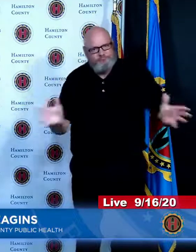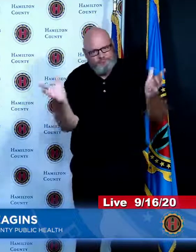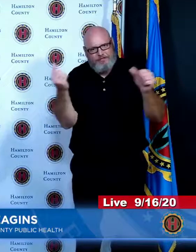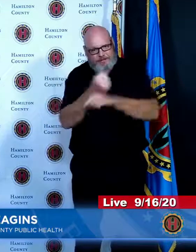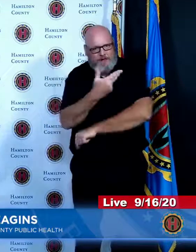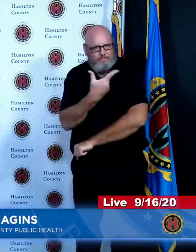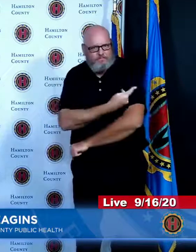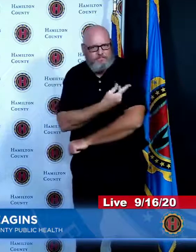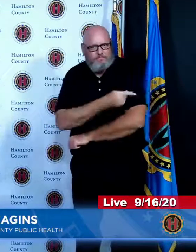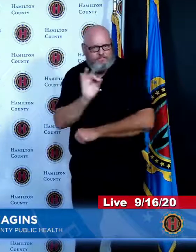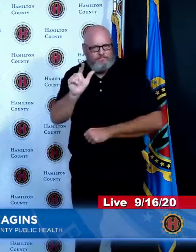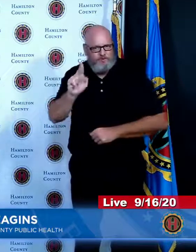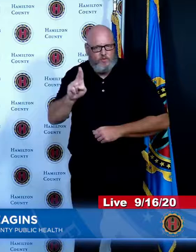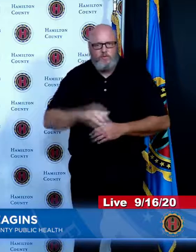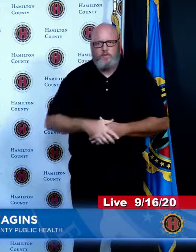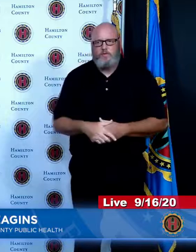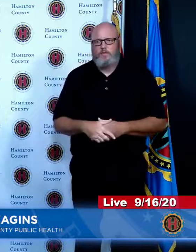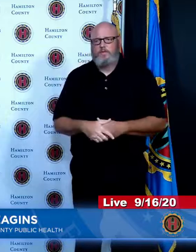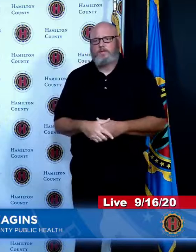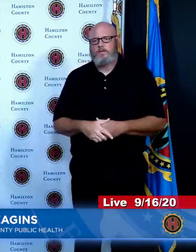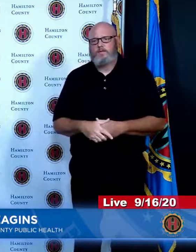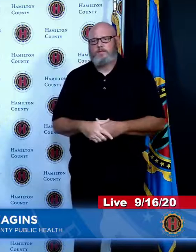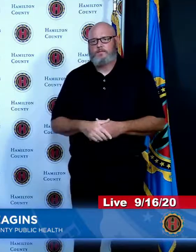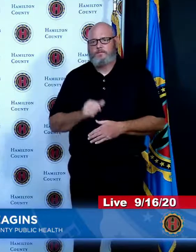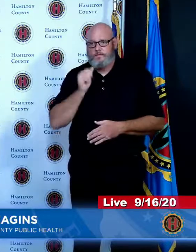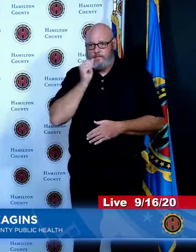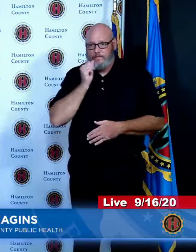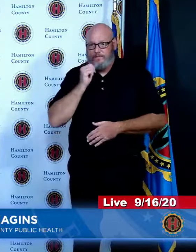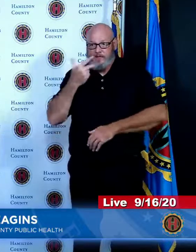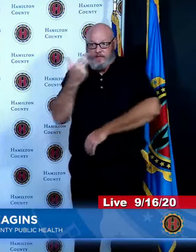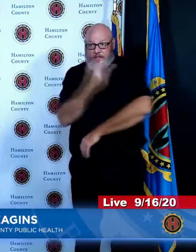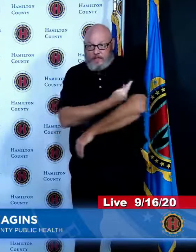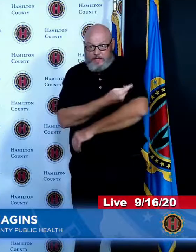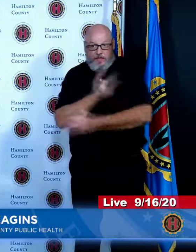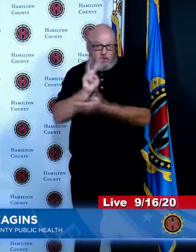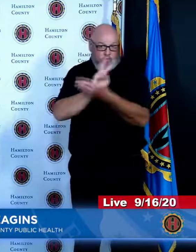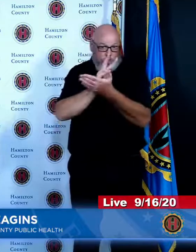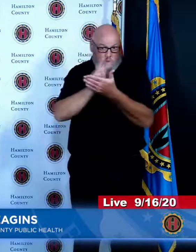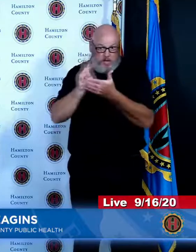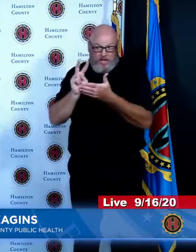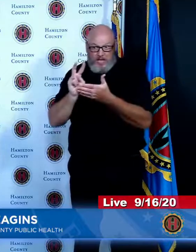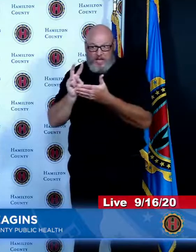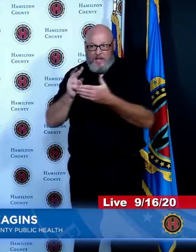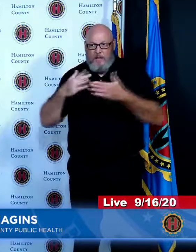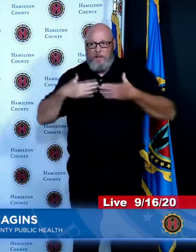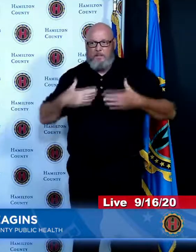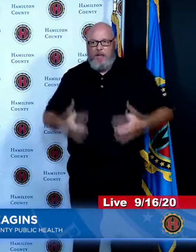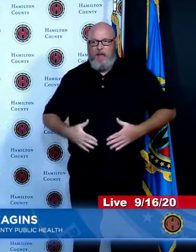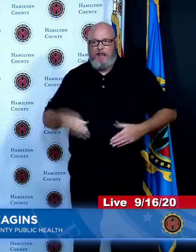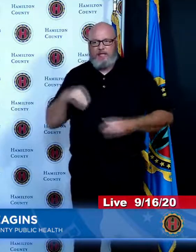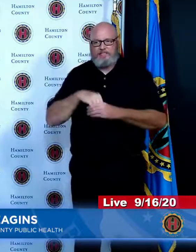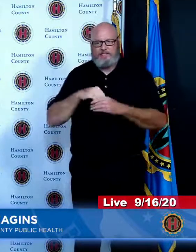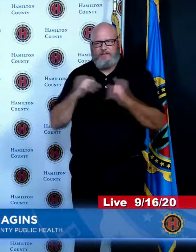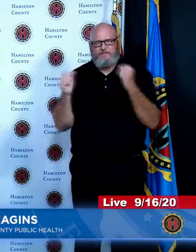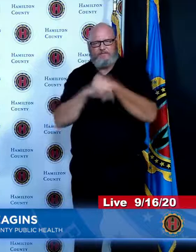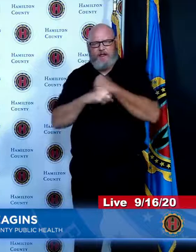the immunity to build up the antibodies that are protective and so just think about that sooner is better than later the typical